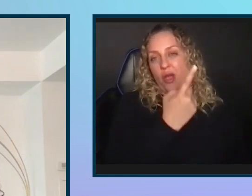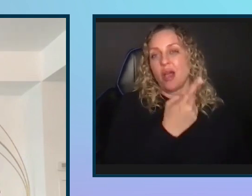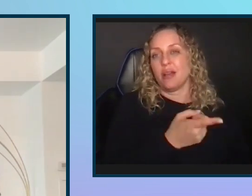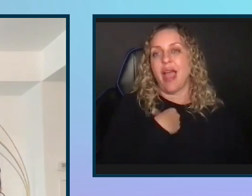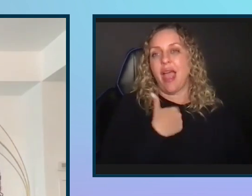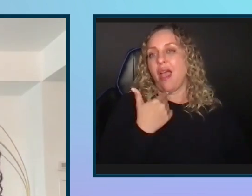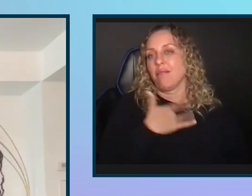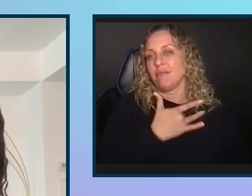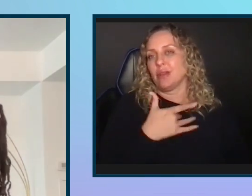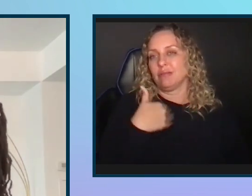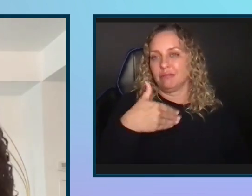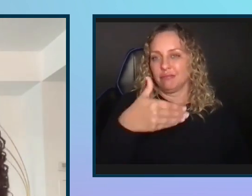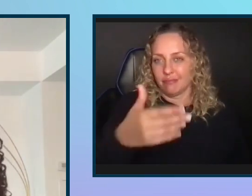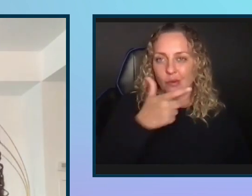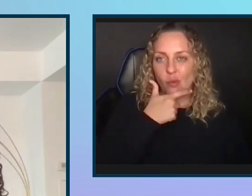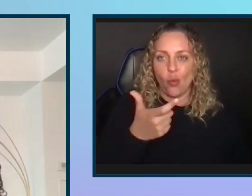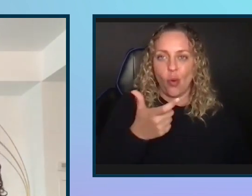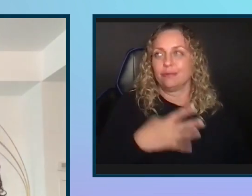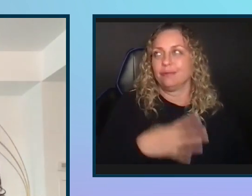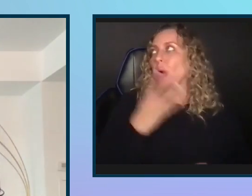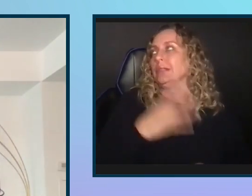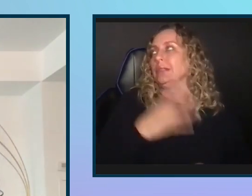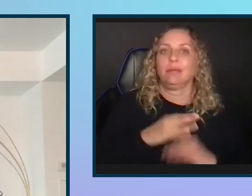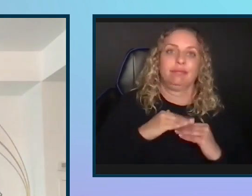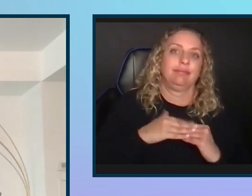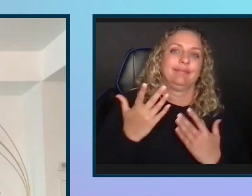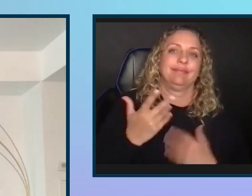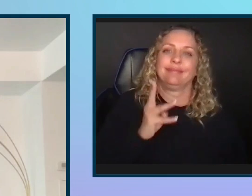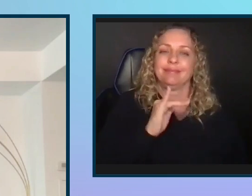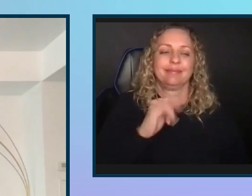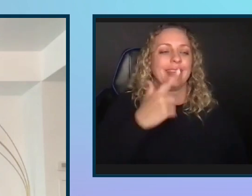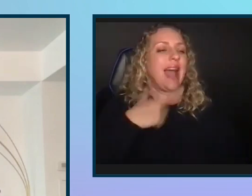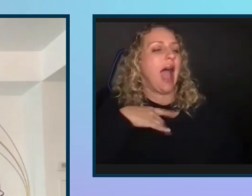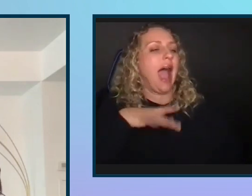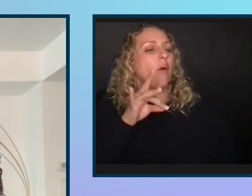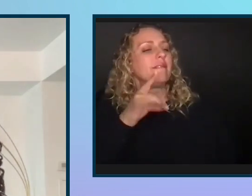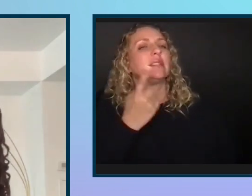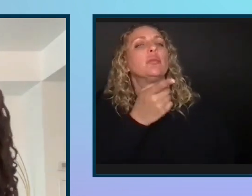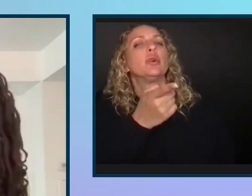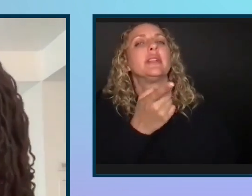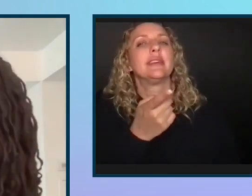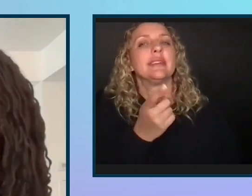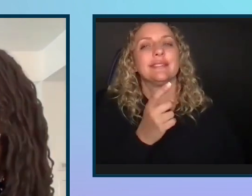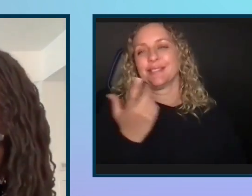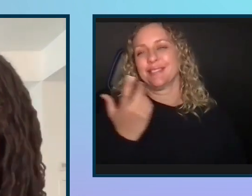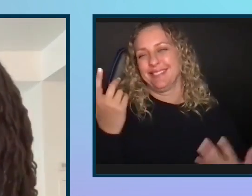I've re-watched each probably about four times, I think those are. I think we found a conure. So if nothing else follow Tolu